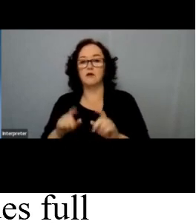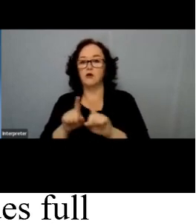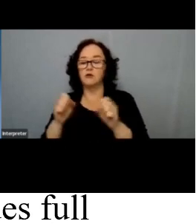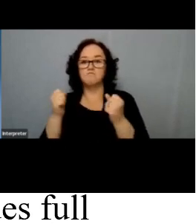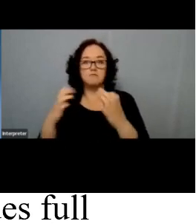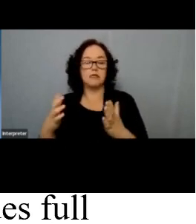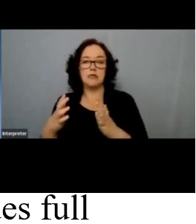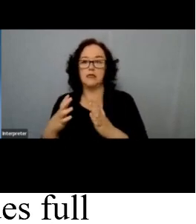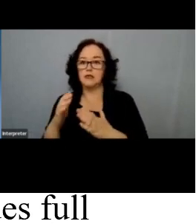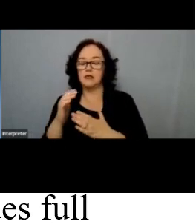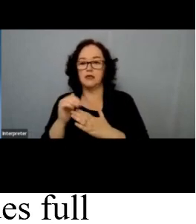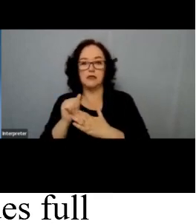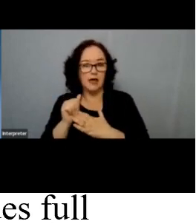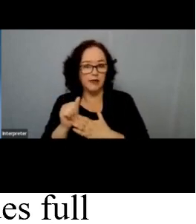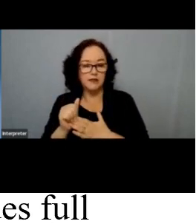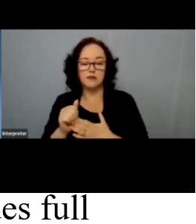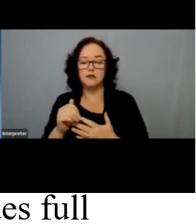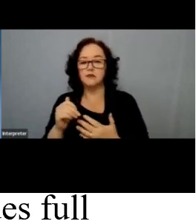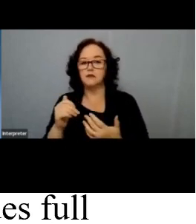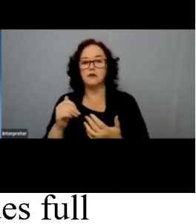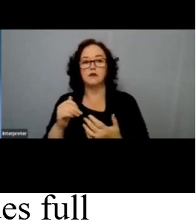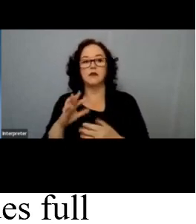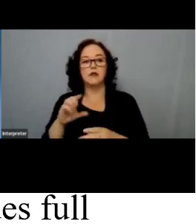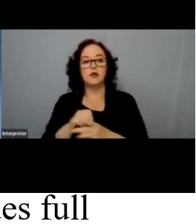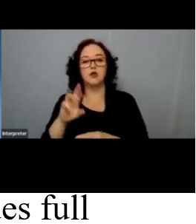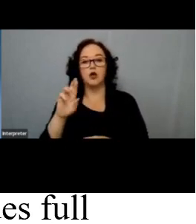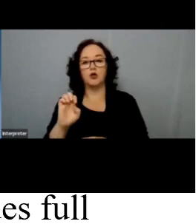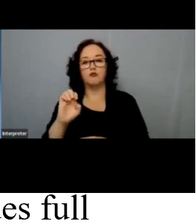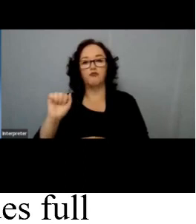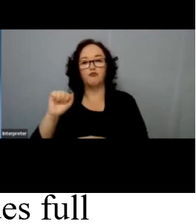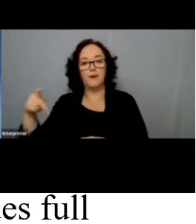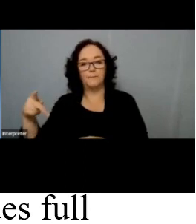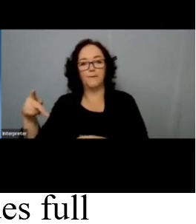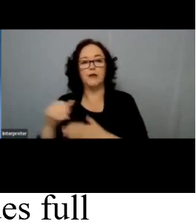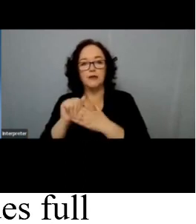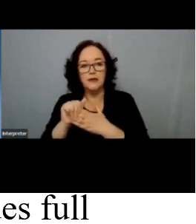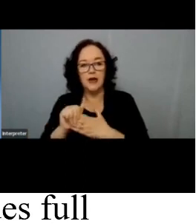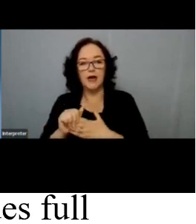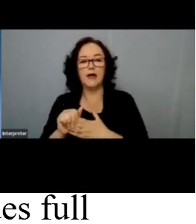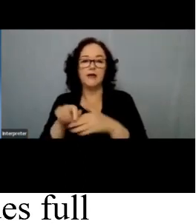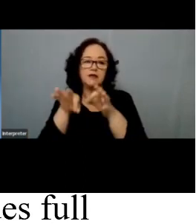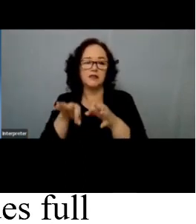included, the REAP guide is there, Get Schooled on Concussions, including the TACT,